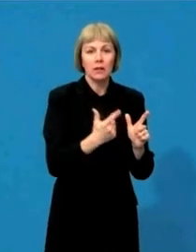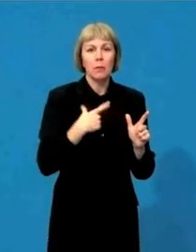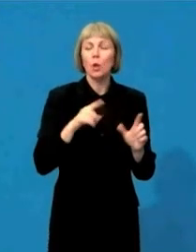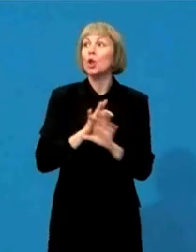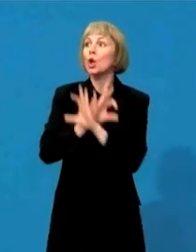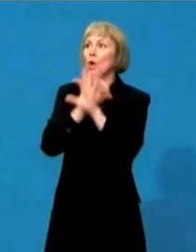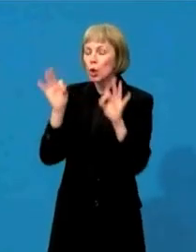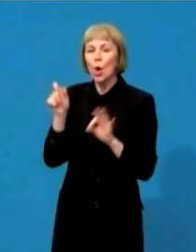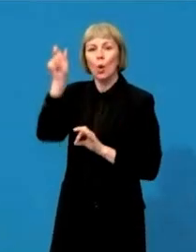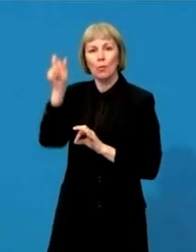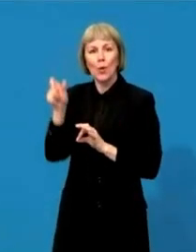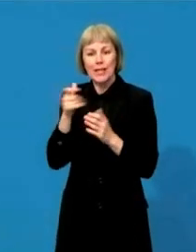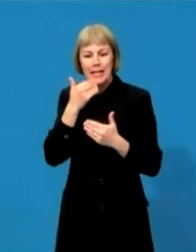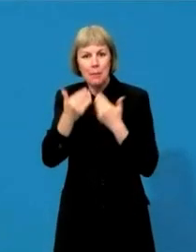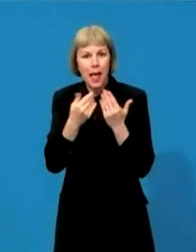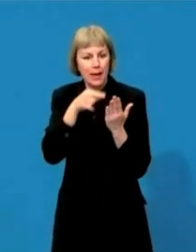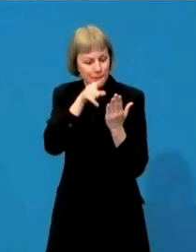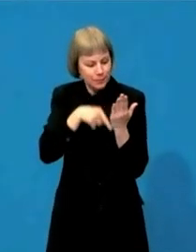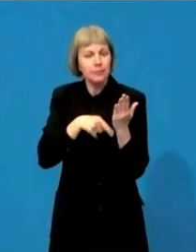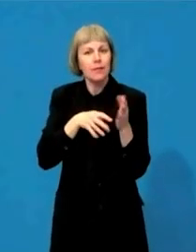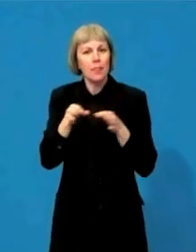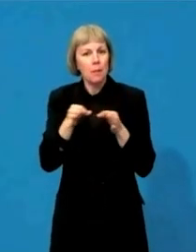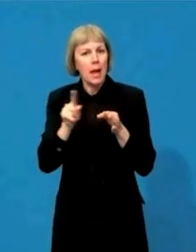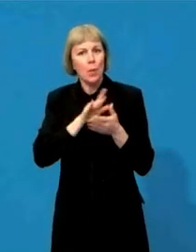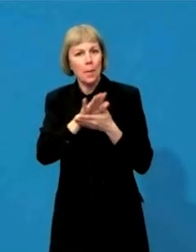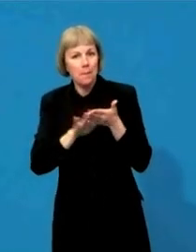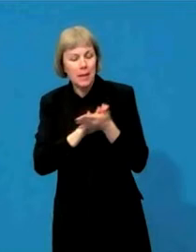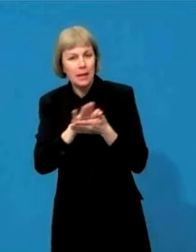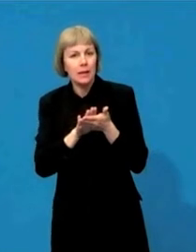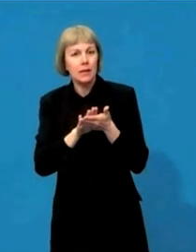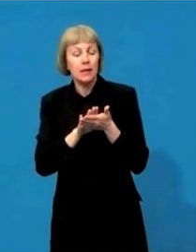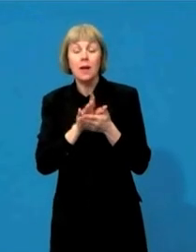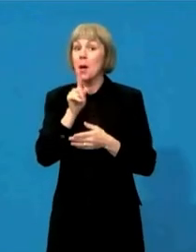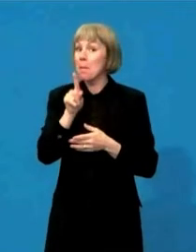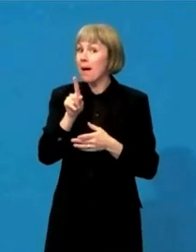And from, what I understand, if you're not accessing something in your plan, say, this